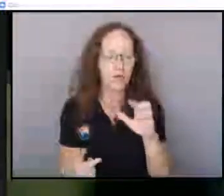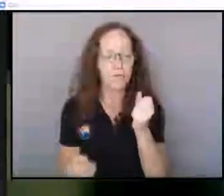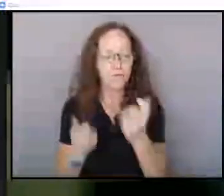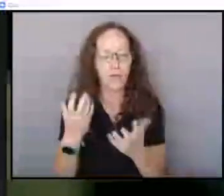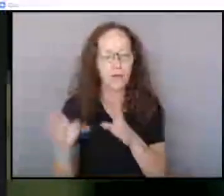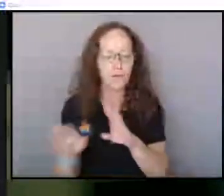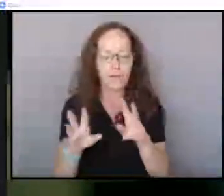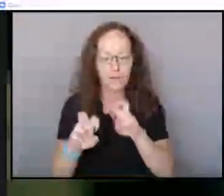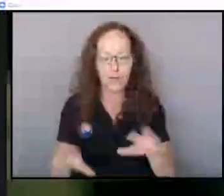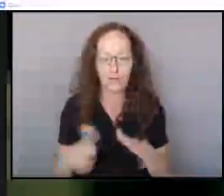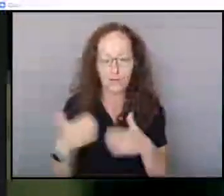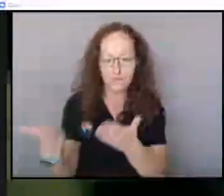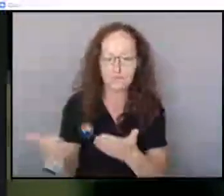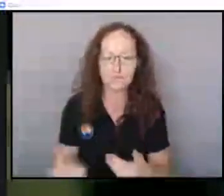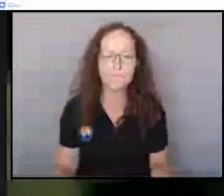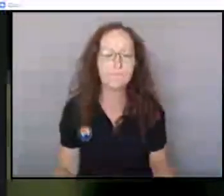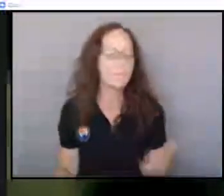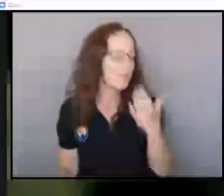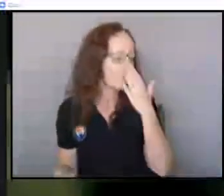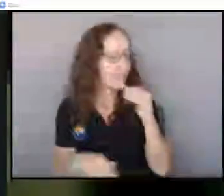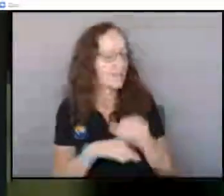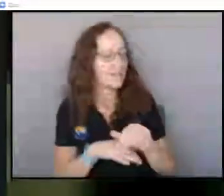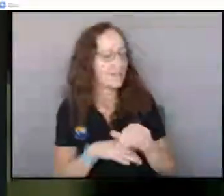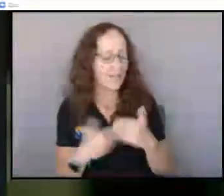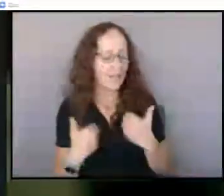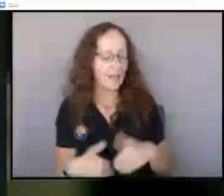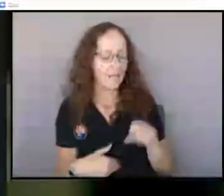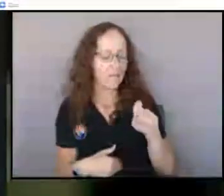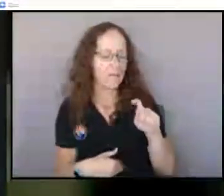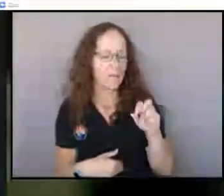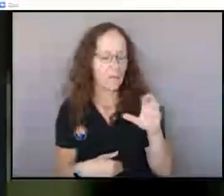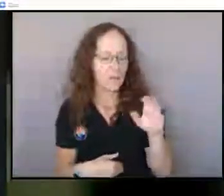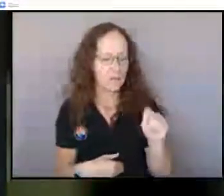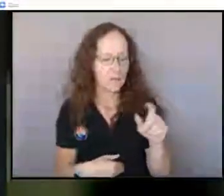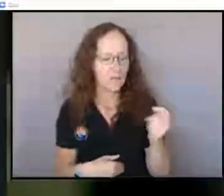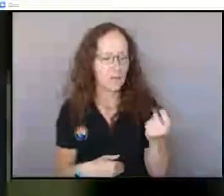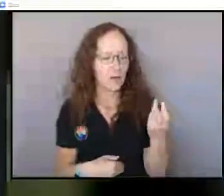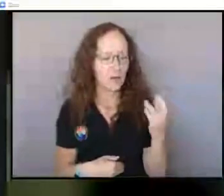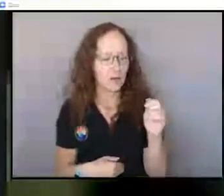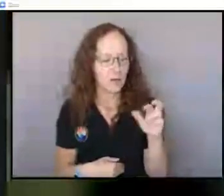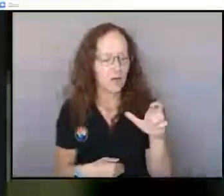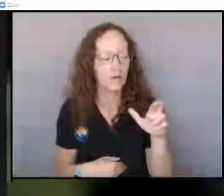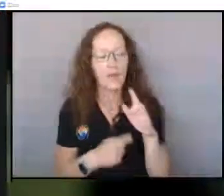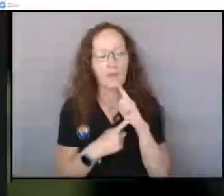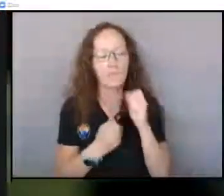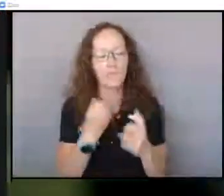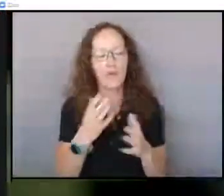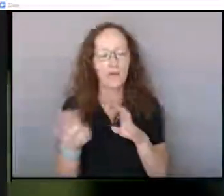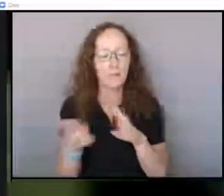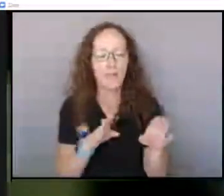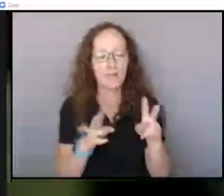FOR SOUTHWEST TEAM 1 IN THE WESTERN ZONE OF THE FIRE. SO WHAT I DO IS PREDICT WHAT THE FIRE IS GOING TO DO,